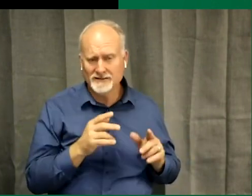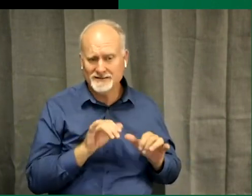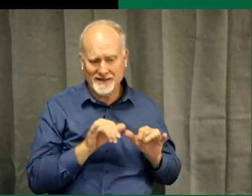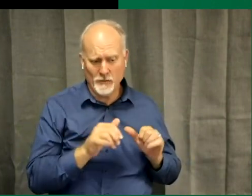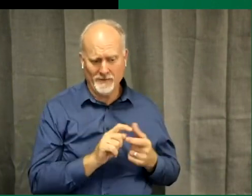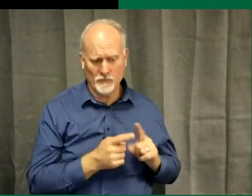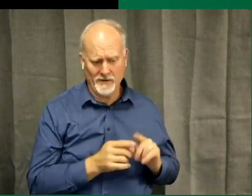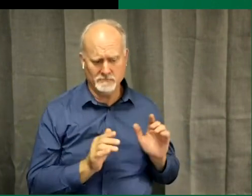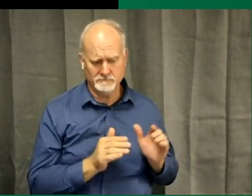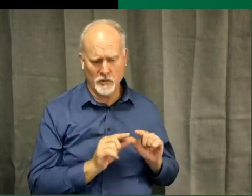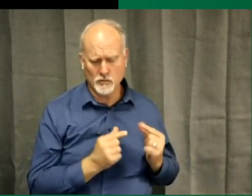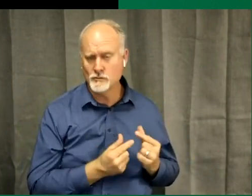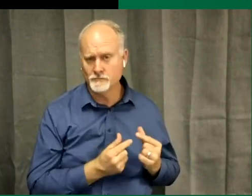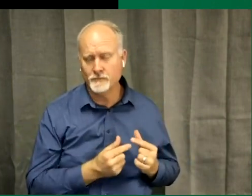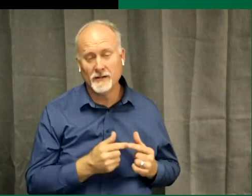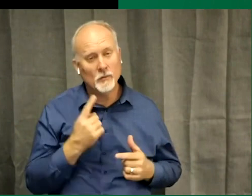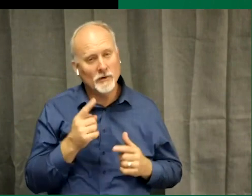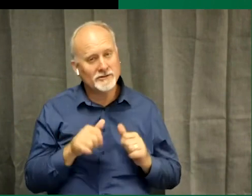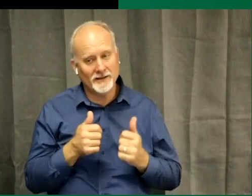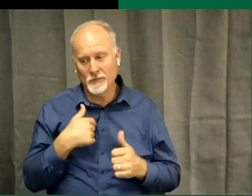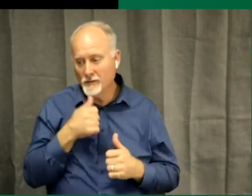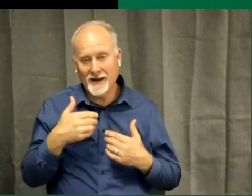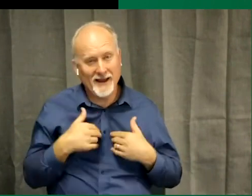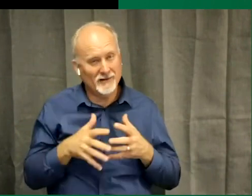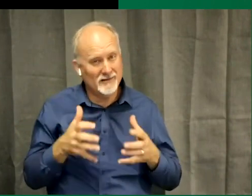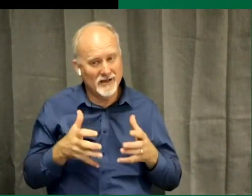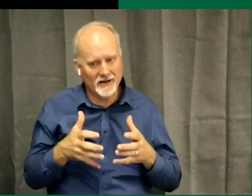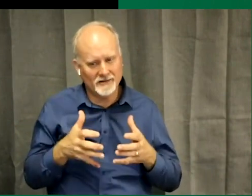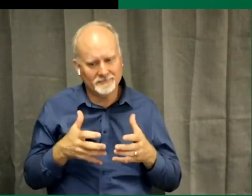one of the challenges we have here is that we don't get a ton of regulation from from our state